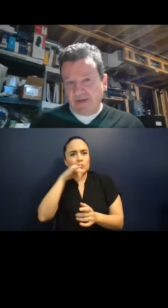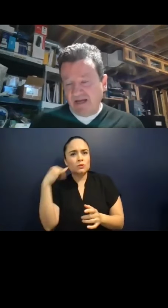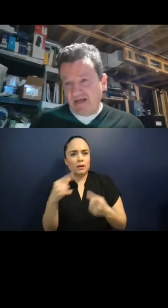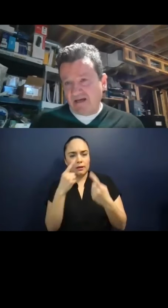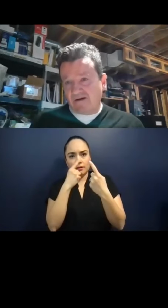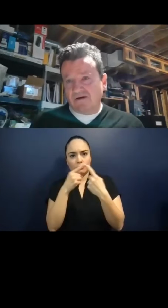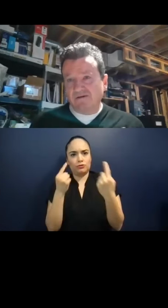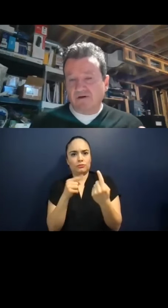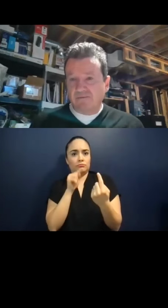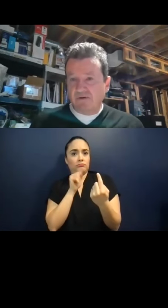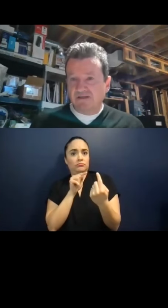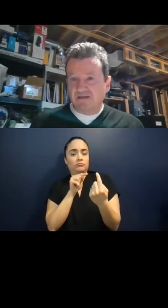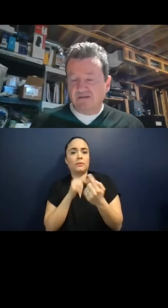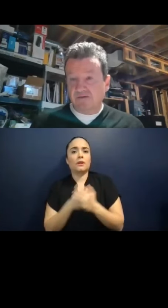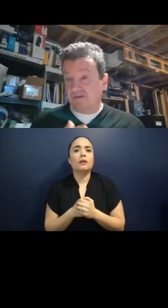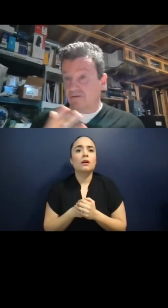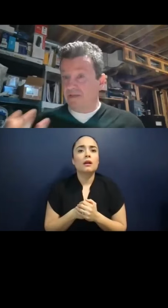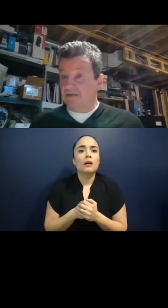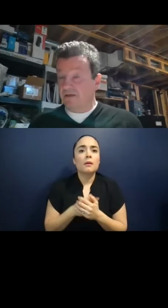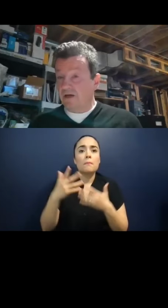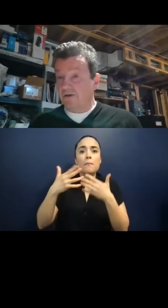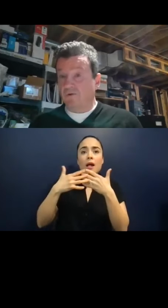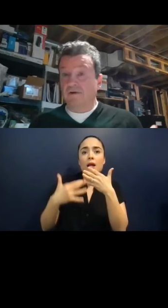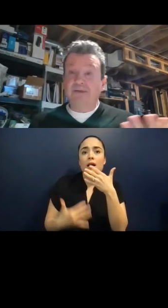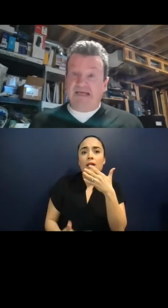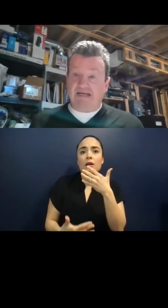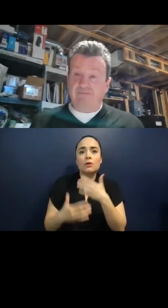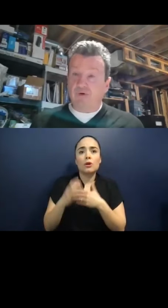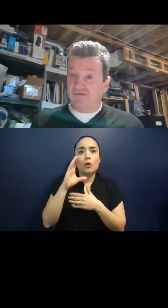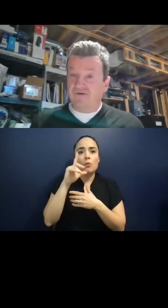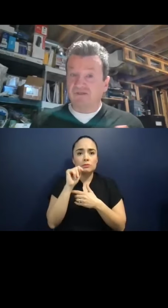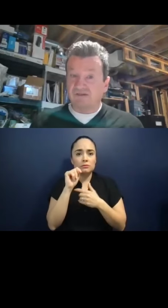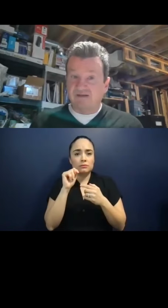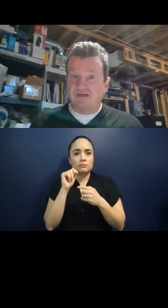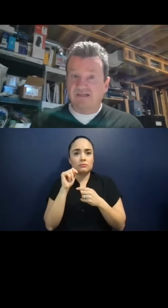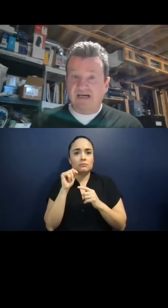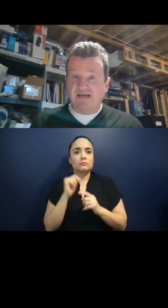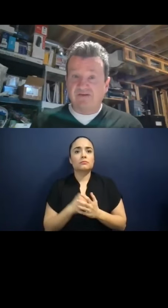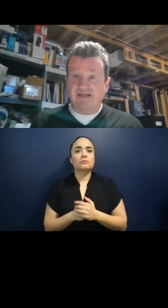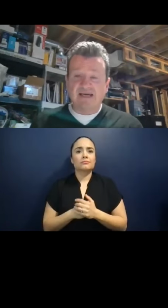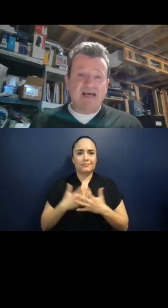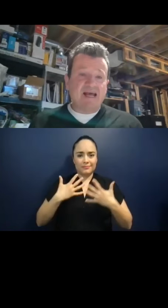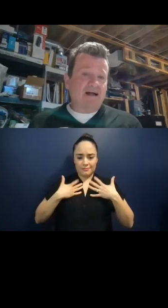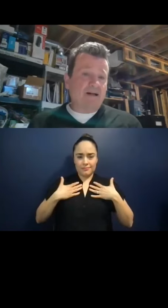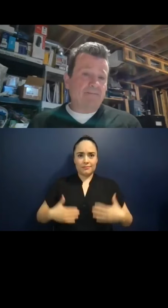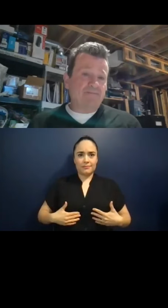If your vision kind of blurs and you cannot see properly. Any of those types of things or bleeding are really important that you seek medical attention. Those are